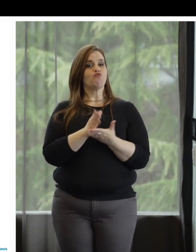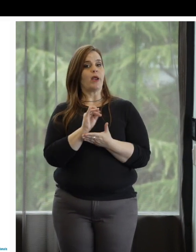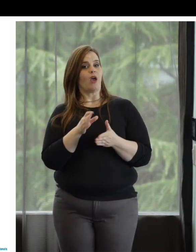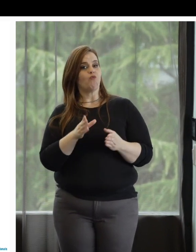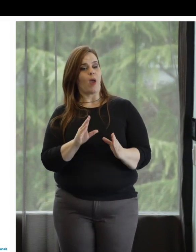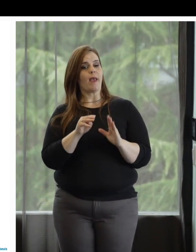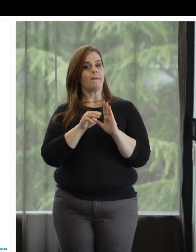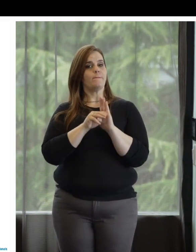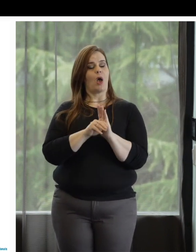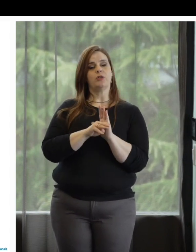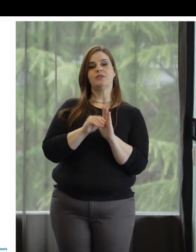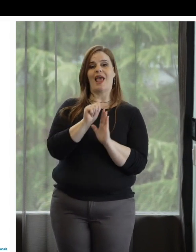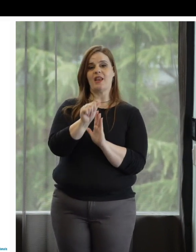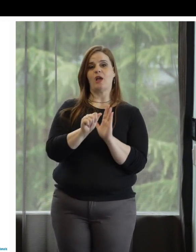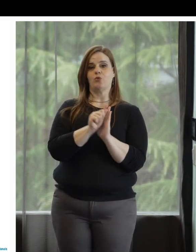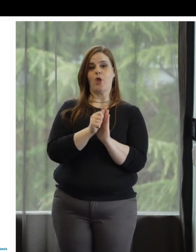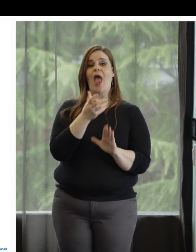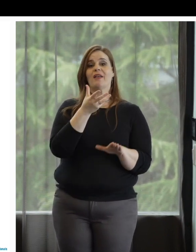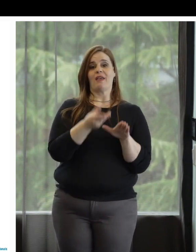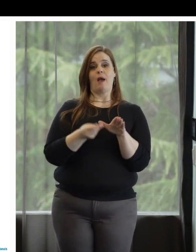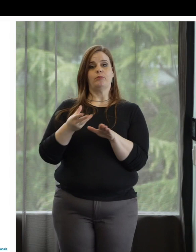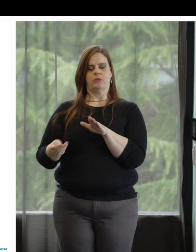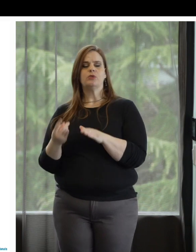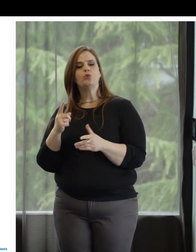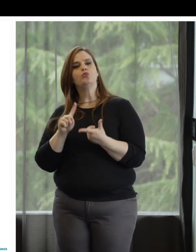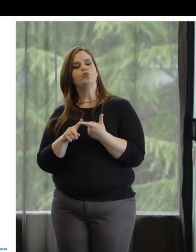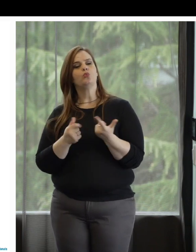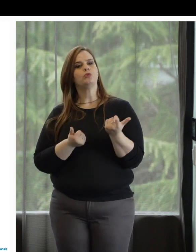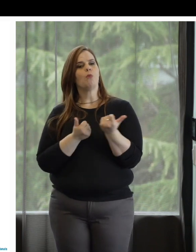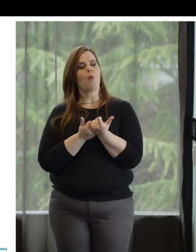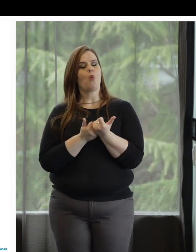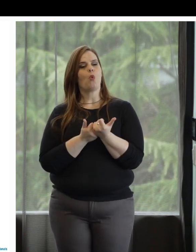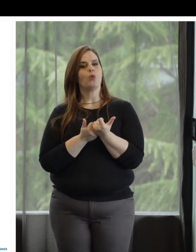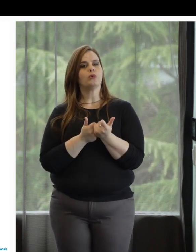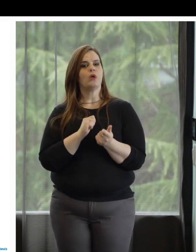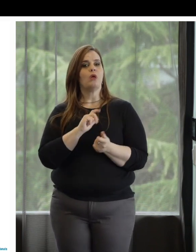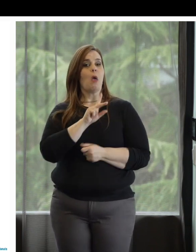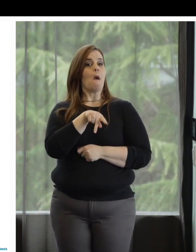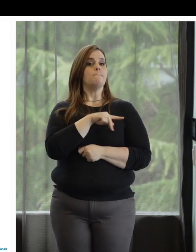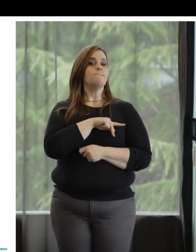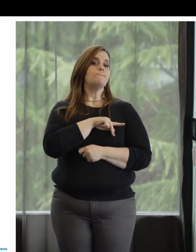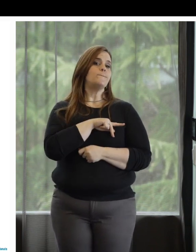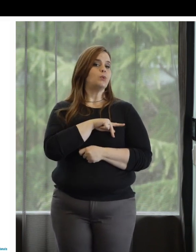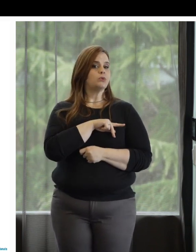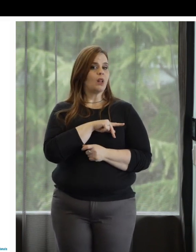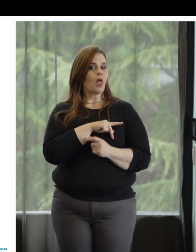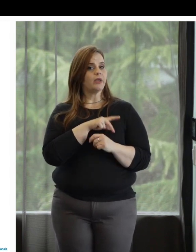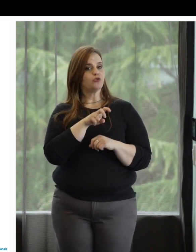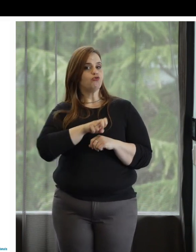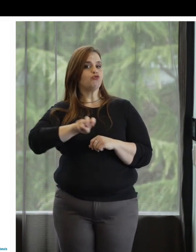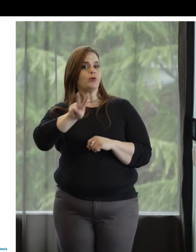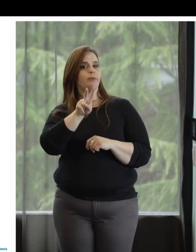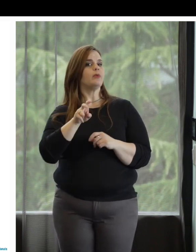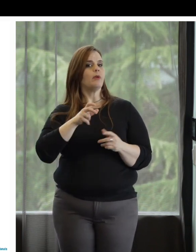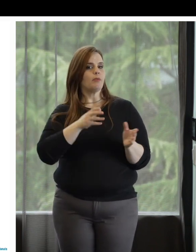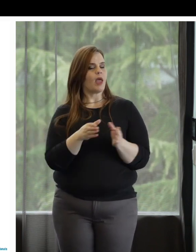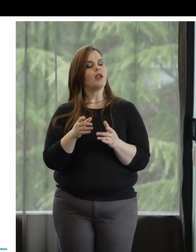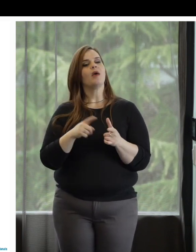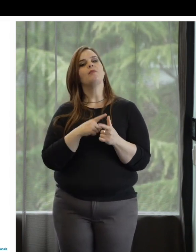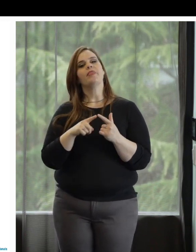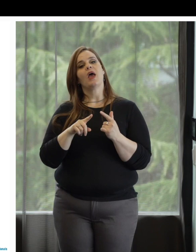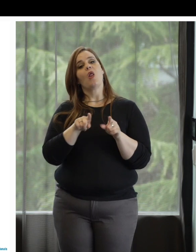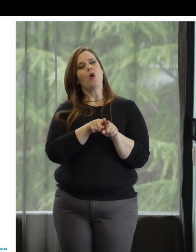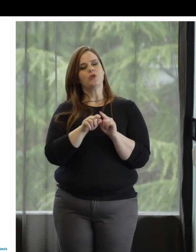gaps for supporting personalized trip plan but extended to other